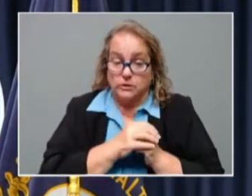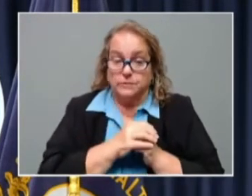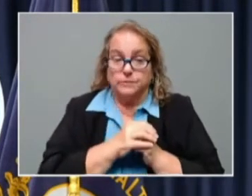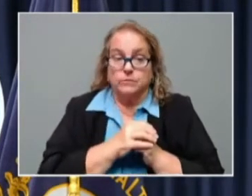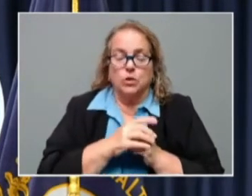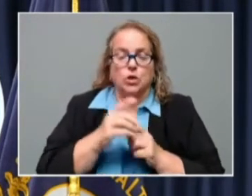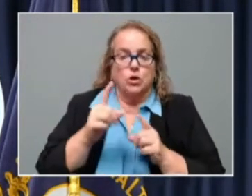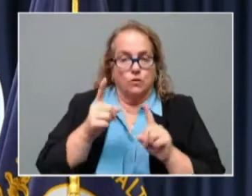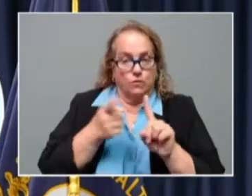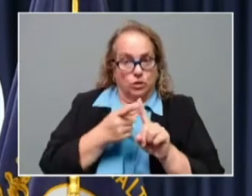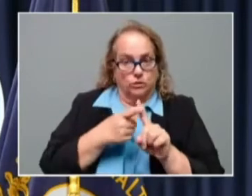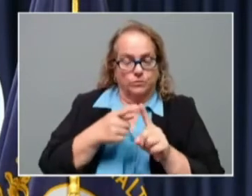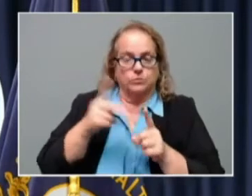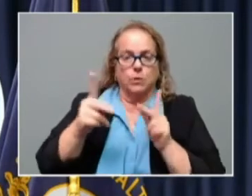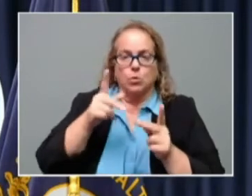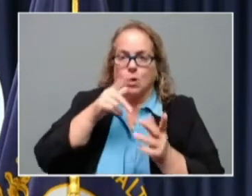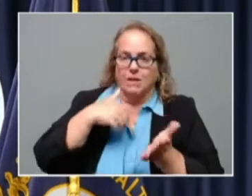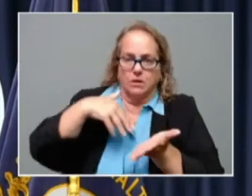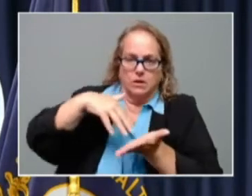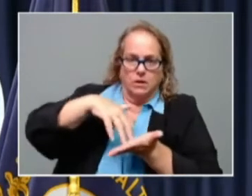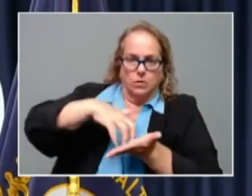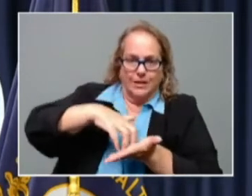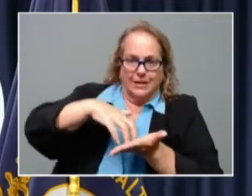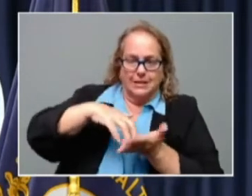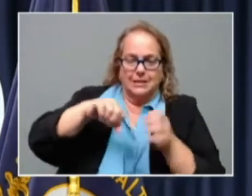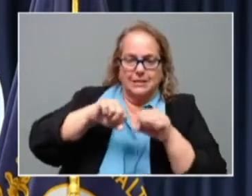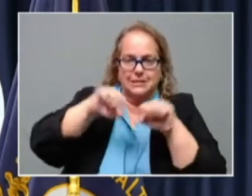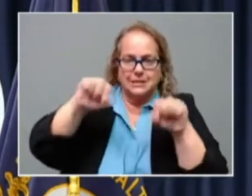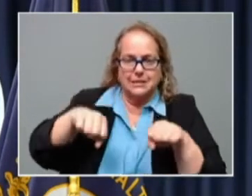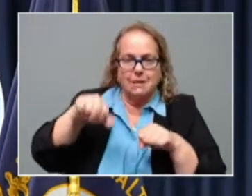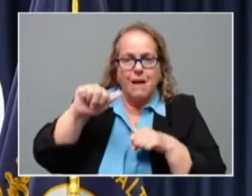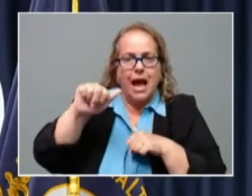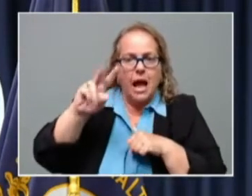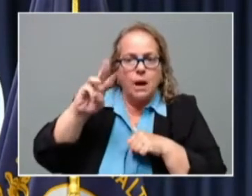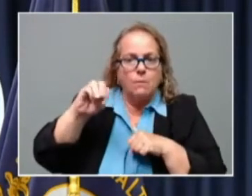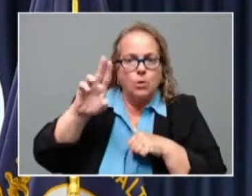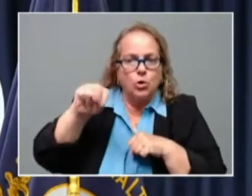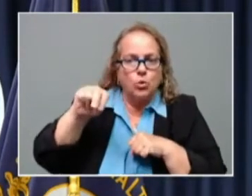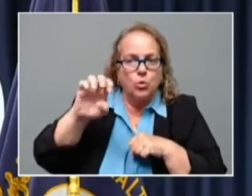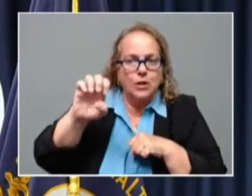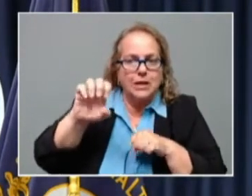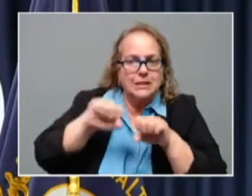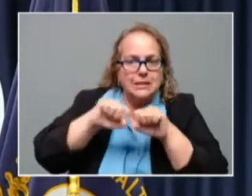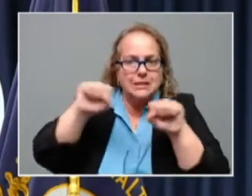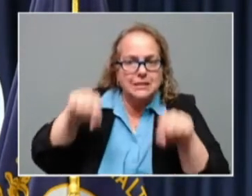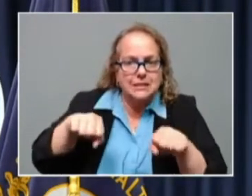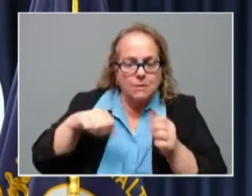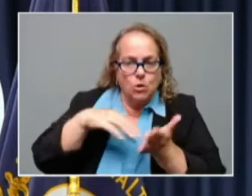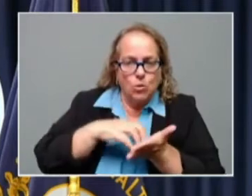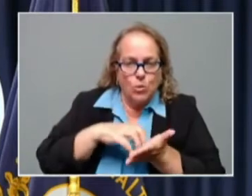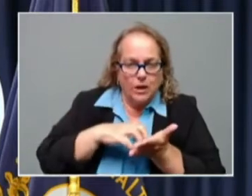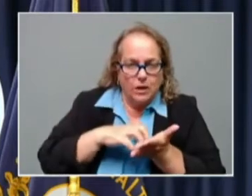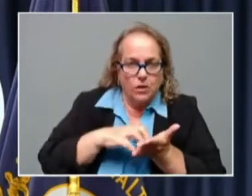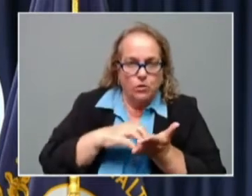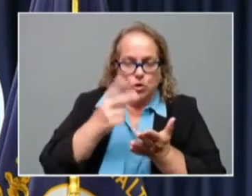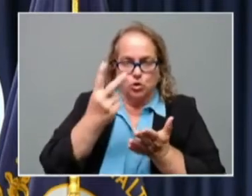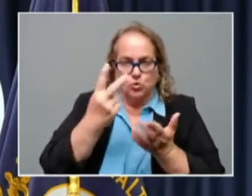call immuno compromised. This applies to to uh separate vaccines and this is